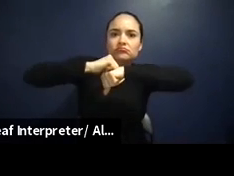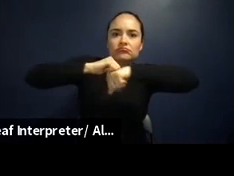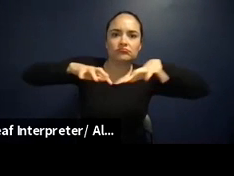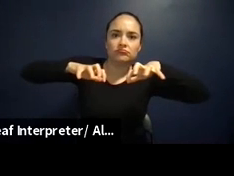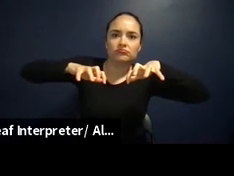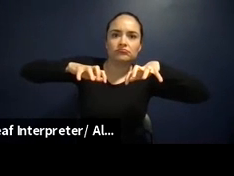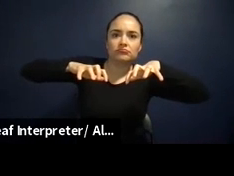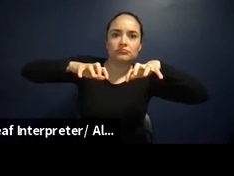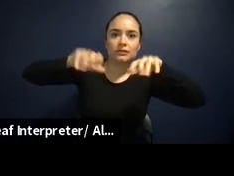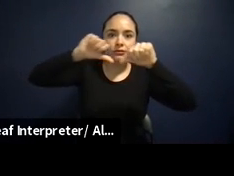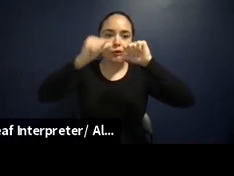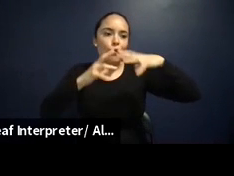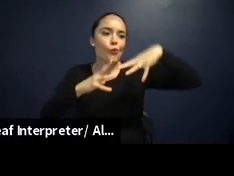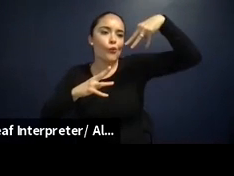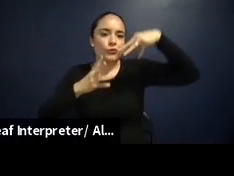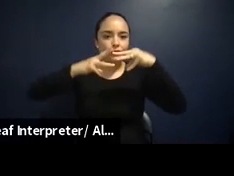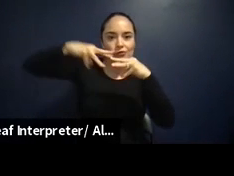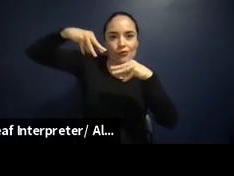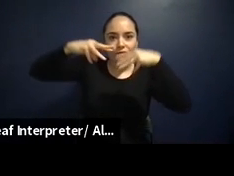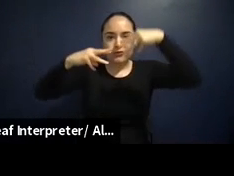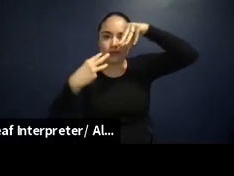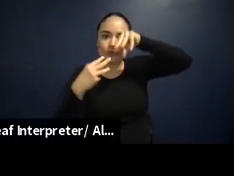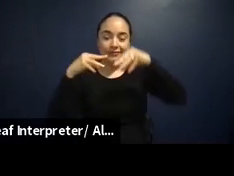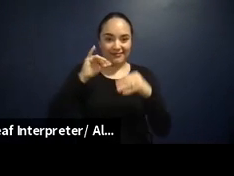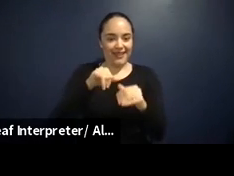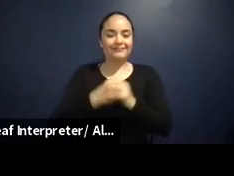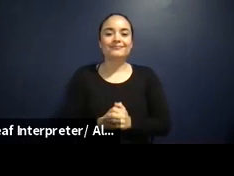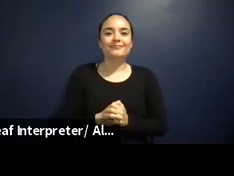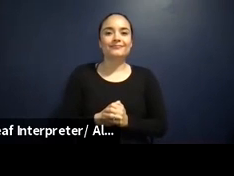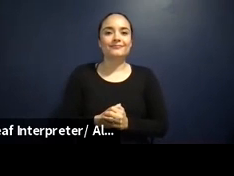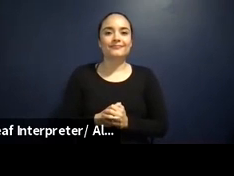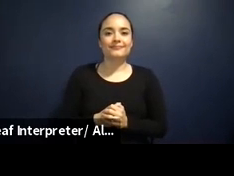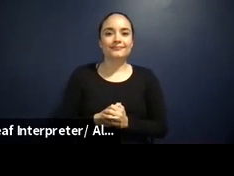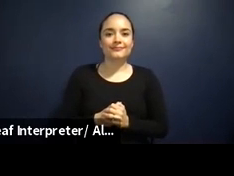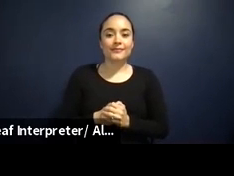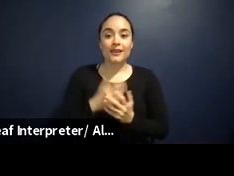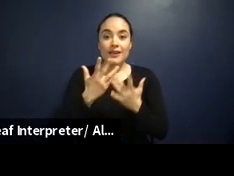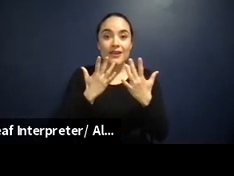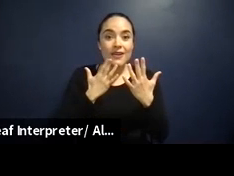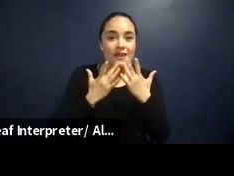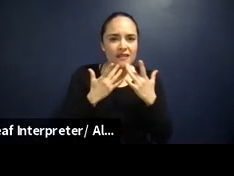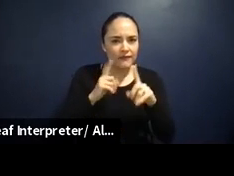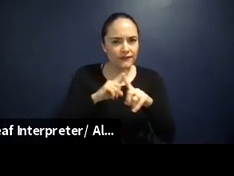with the granite or the diorite. [Kim]: That's right, because it's all just one mass of material,